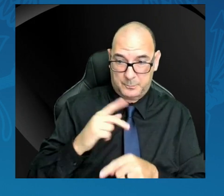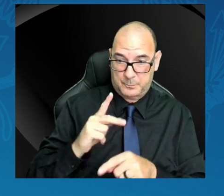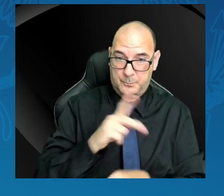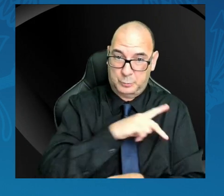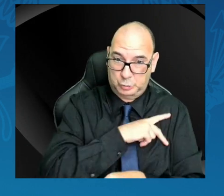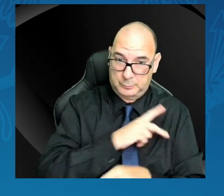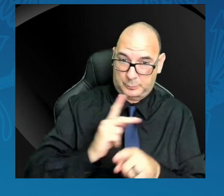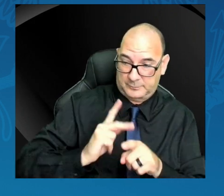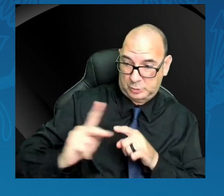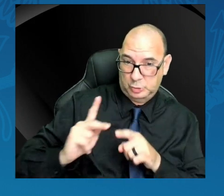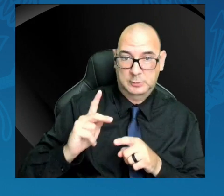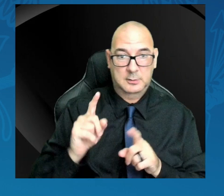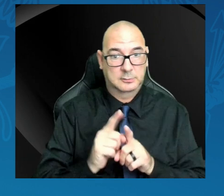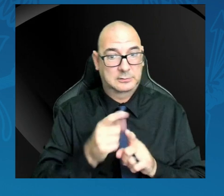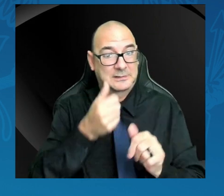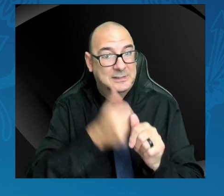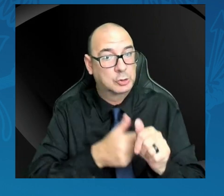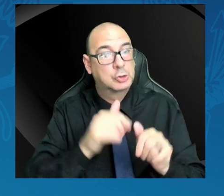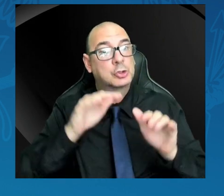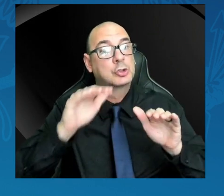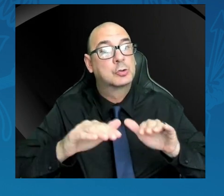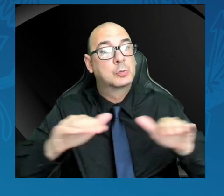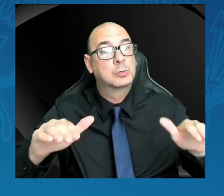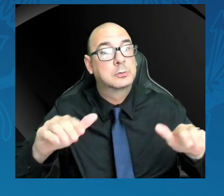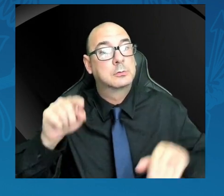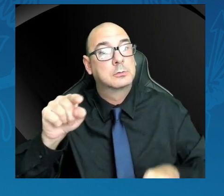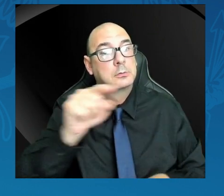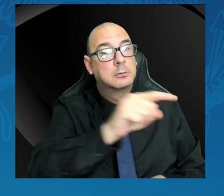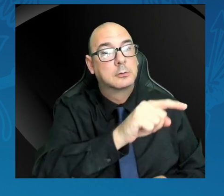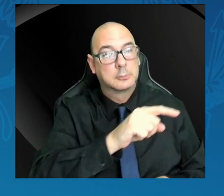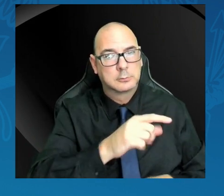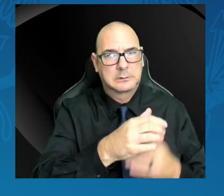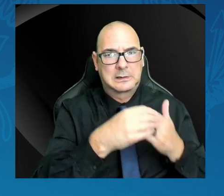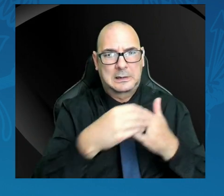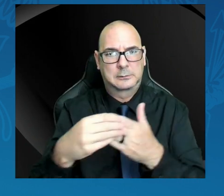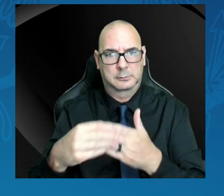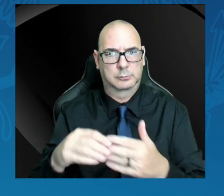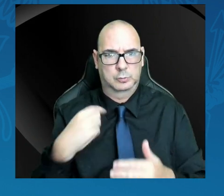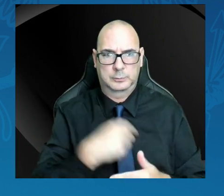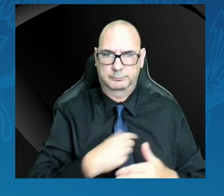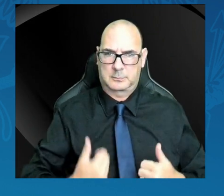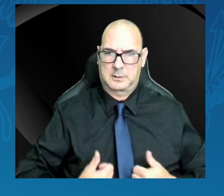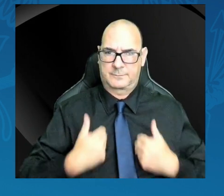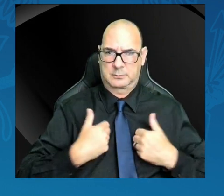has the opportunity to lead a healthy life. That is what today is all about.